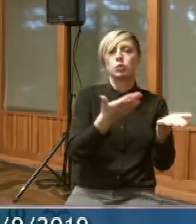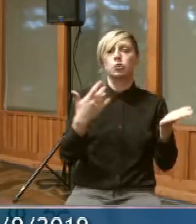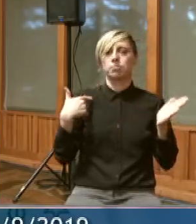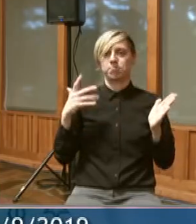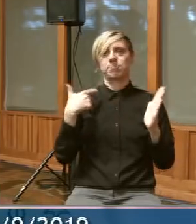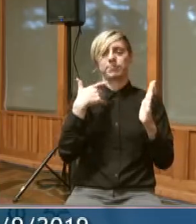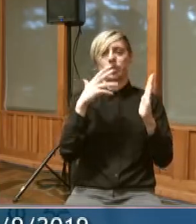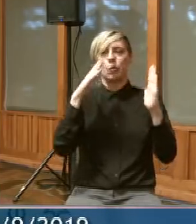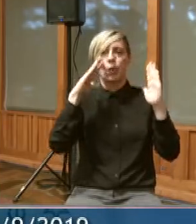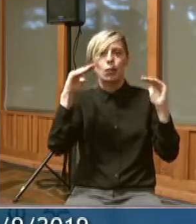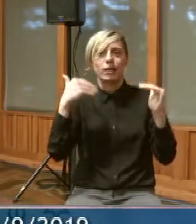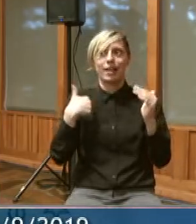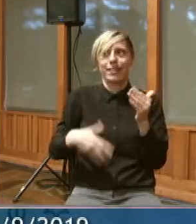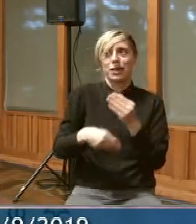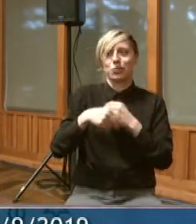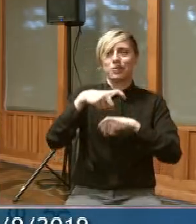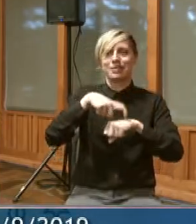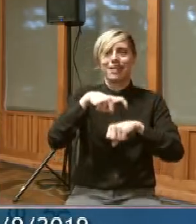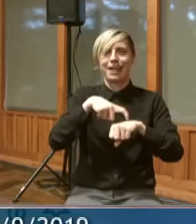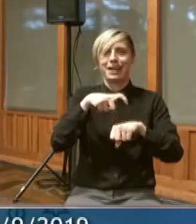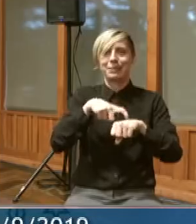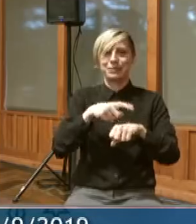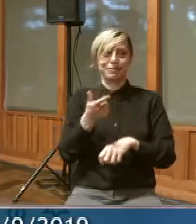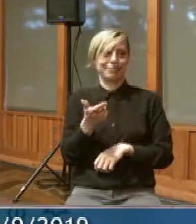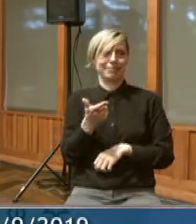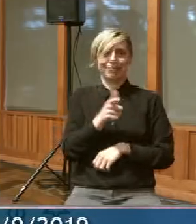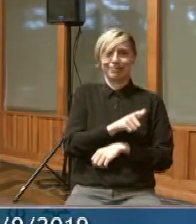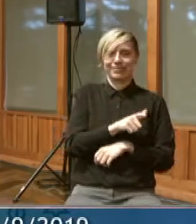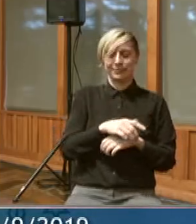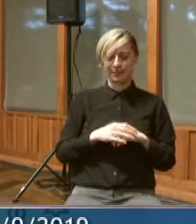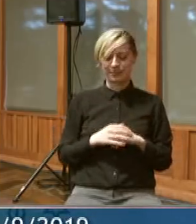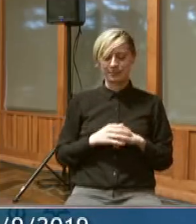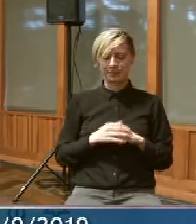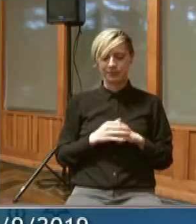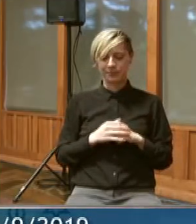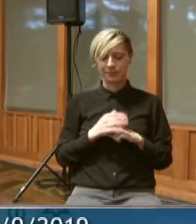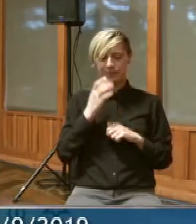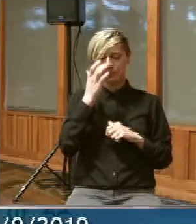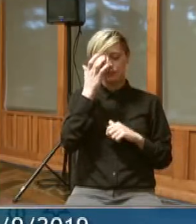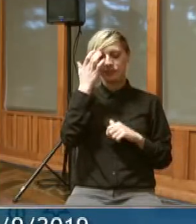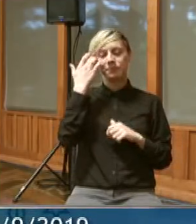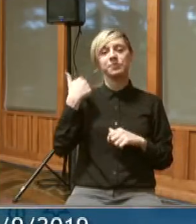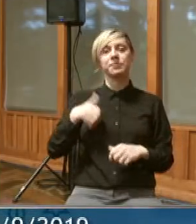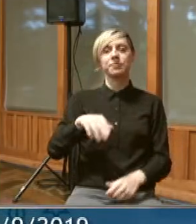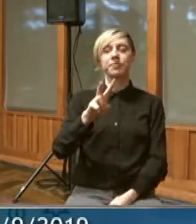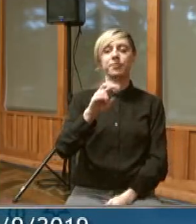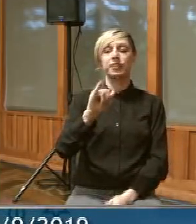WE HAVE A MIX OF PROVIDERS THAT ARE CULTURALLY SPECIFIC AS WELL AS SERVING SPECIFIC COMMUNITIES. I'M GOING TO LEAVE IT THERE.